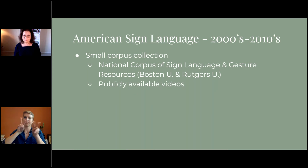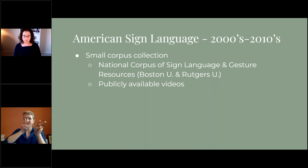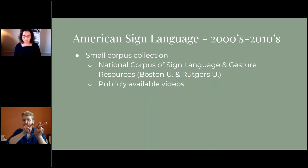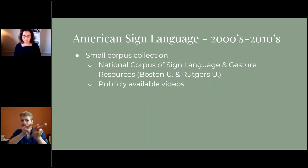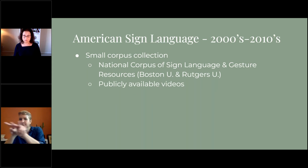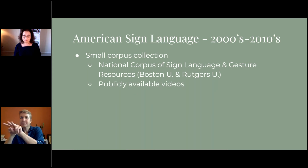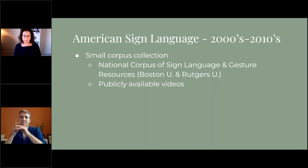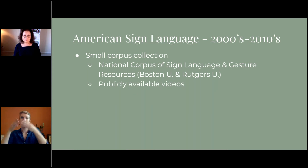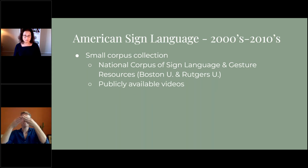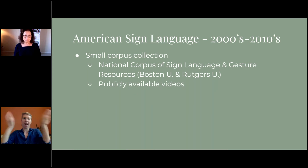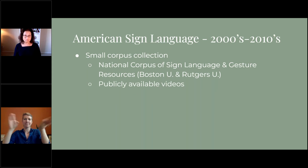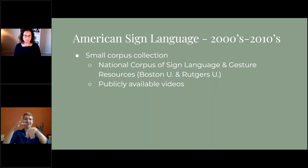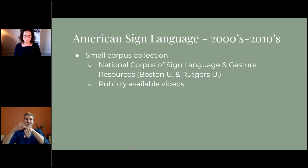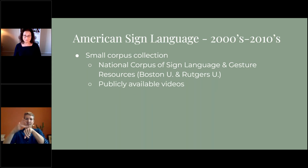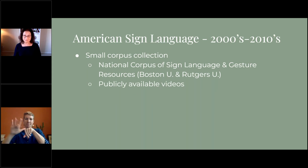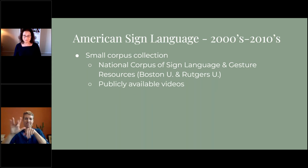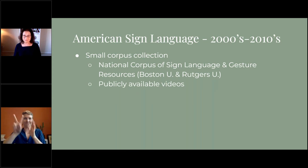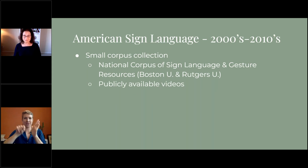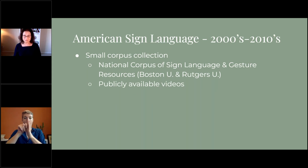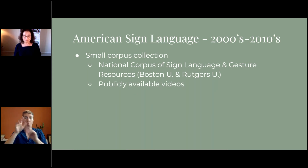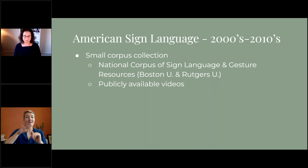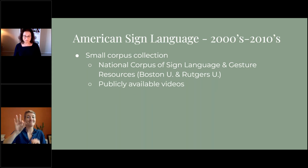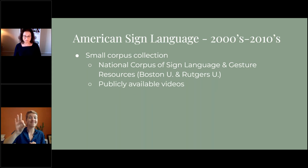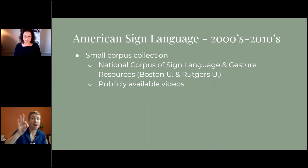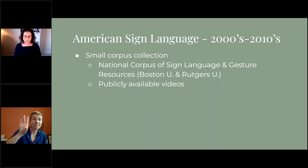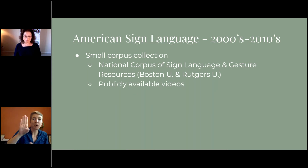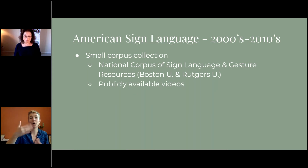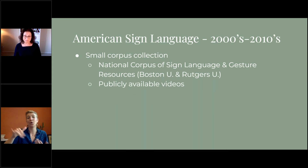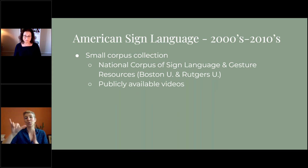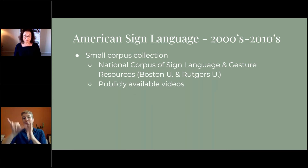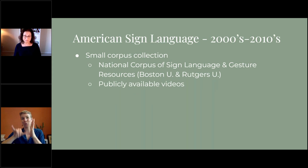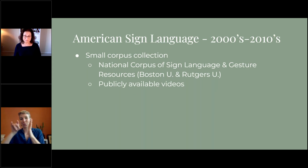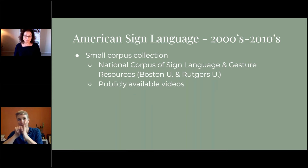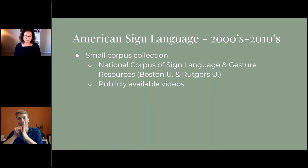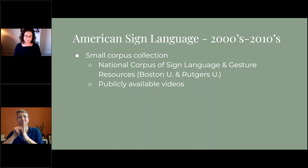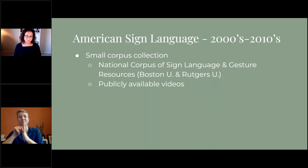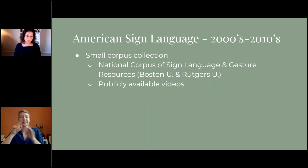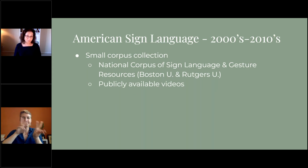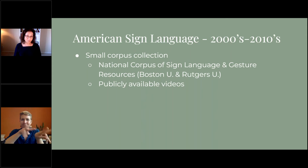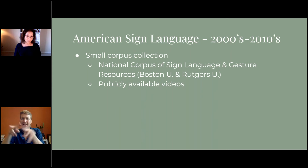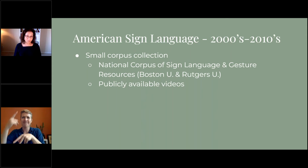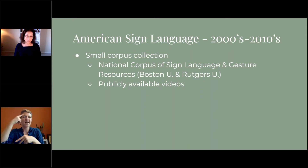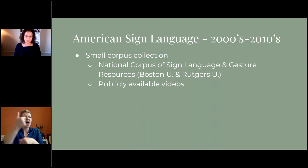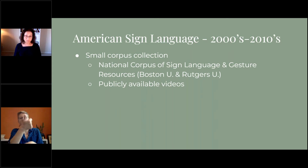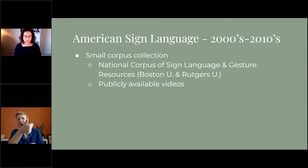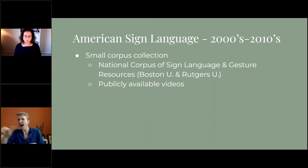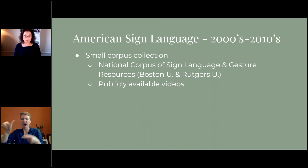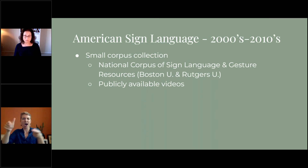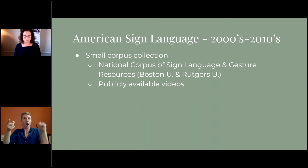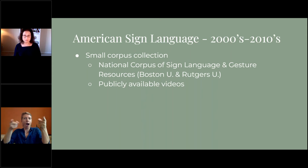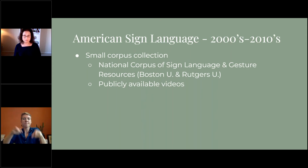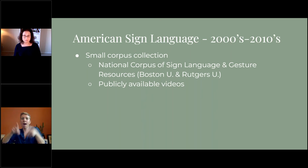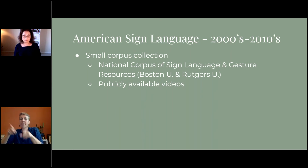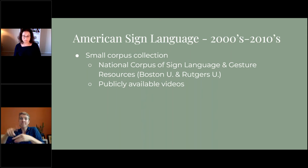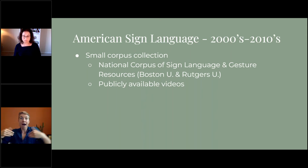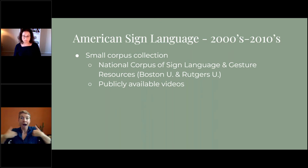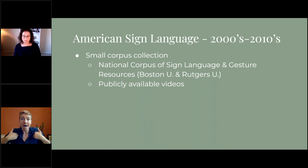We also looked at publicly available videos, on Facebook, on YouTube.